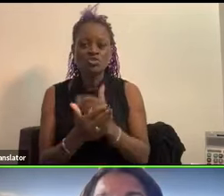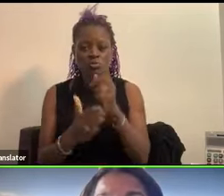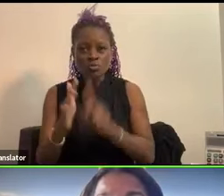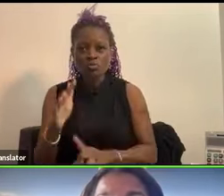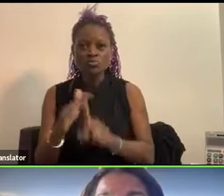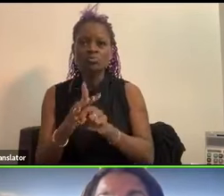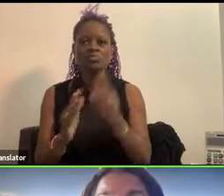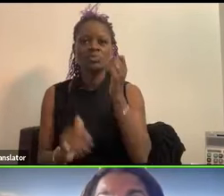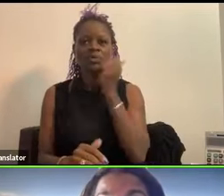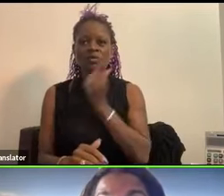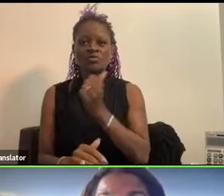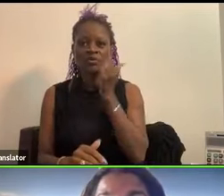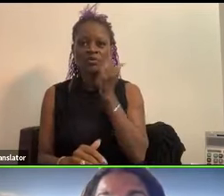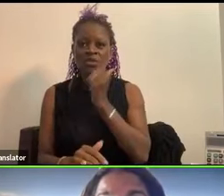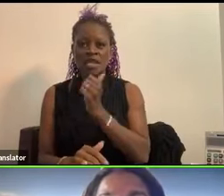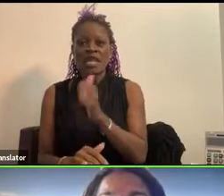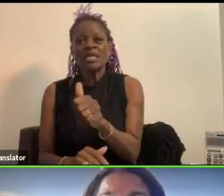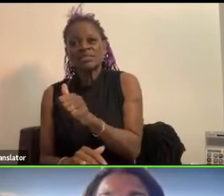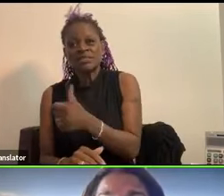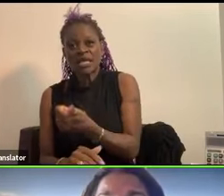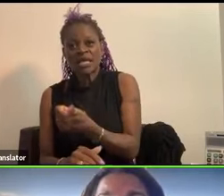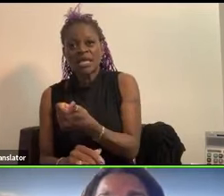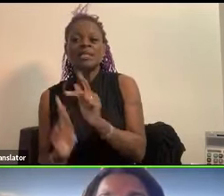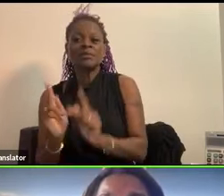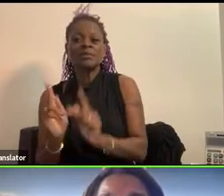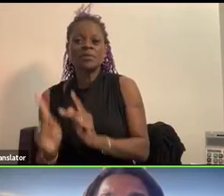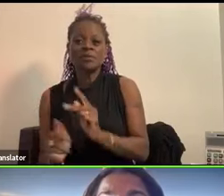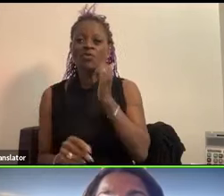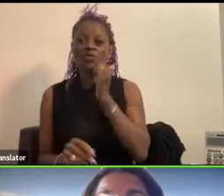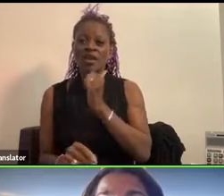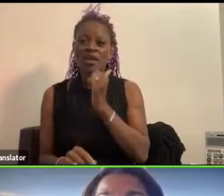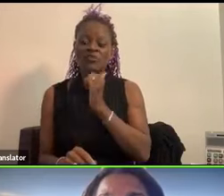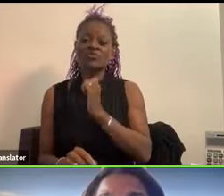100000 residents for comparison in the middle of May.